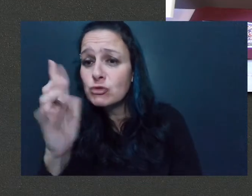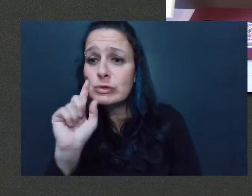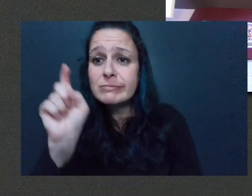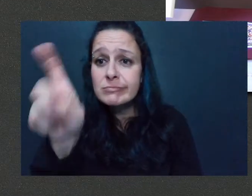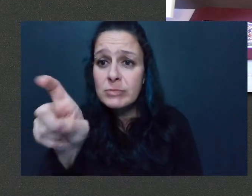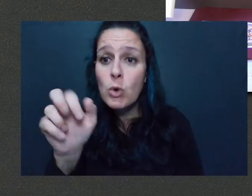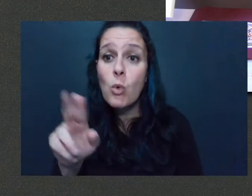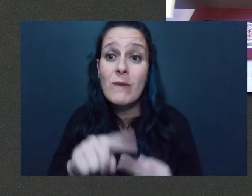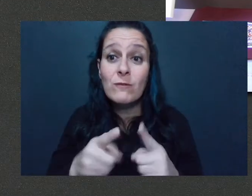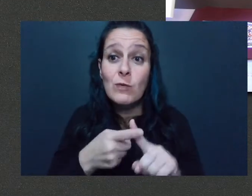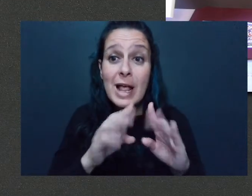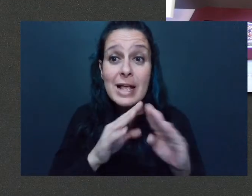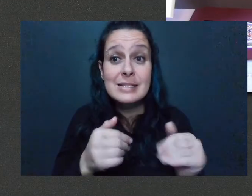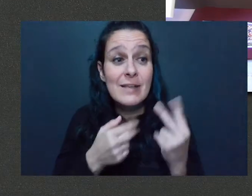or at your friend's house.